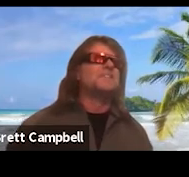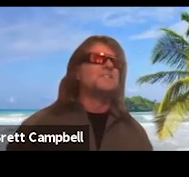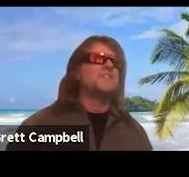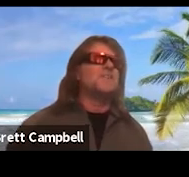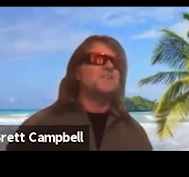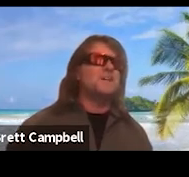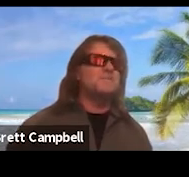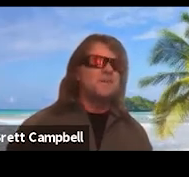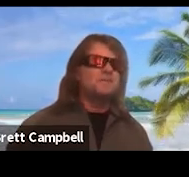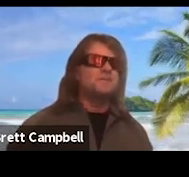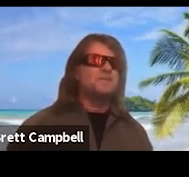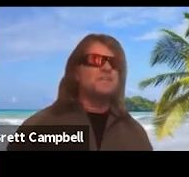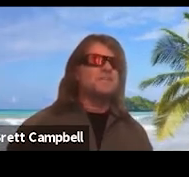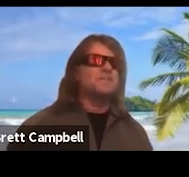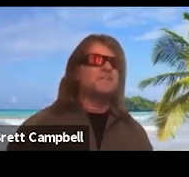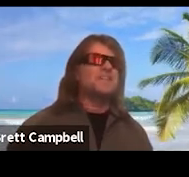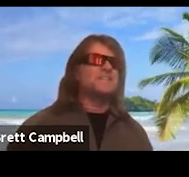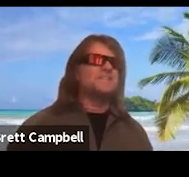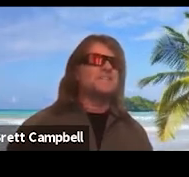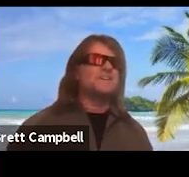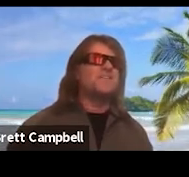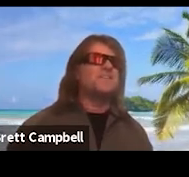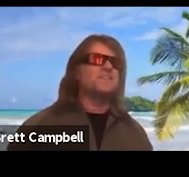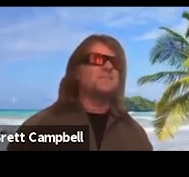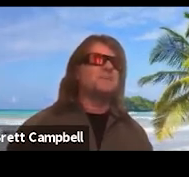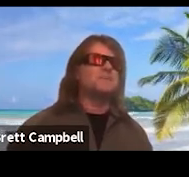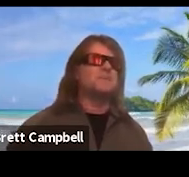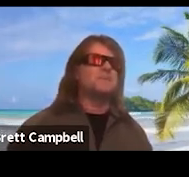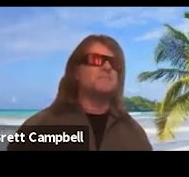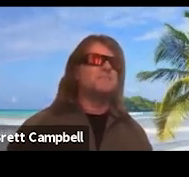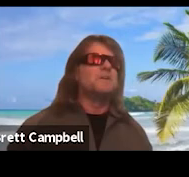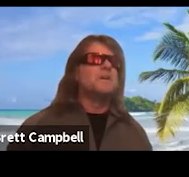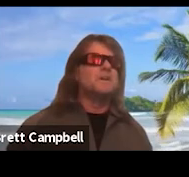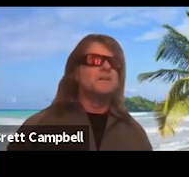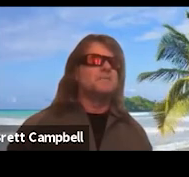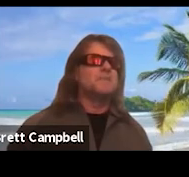Well, over time, we've realized that all that does is make people feel dumb.